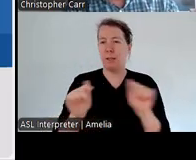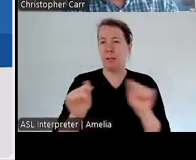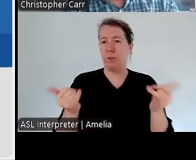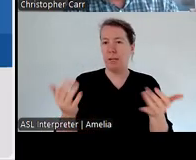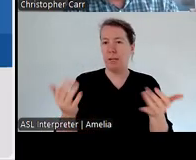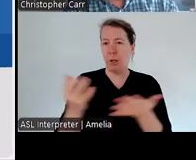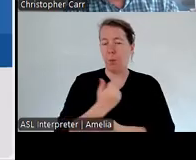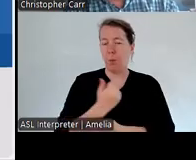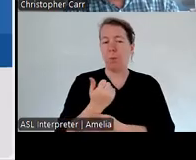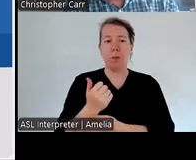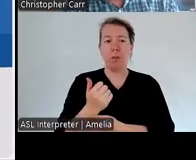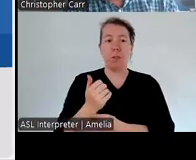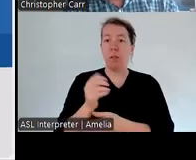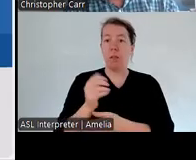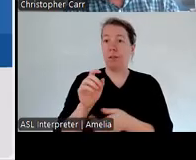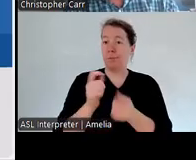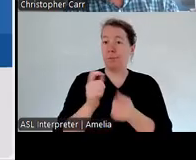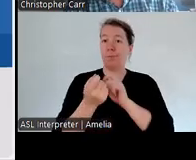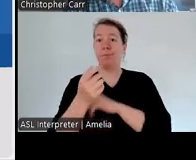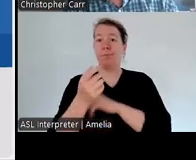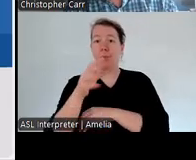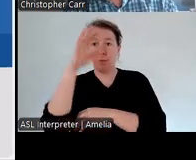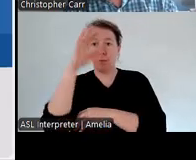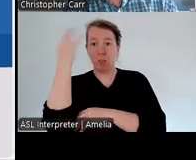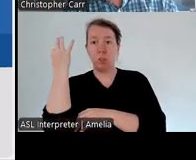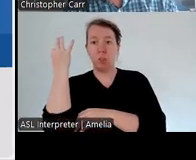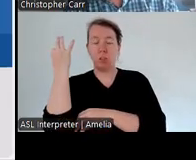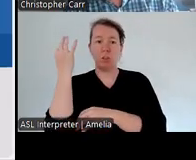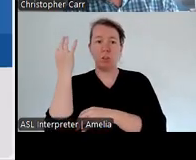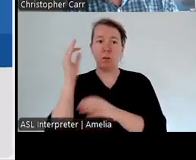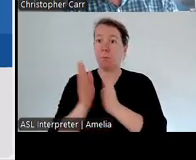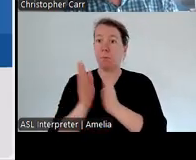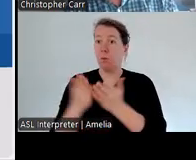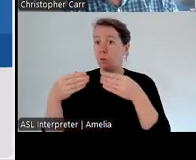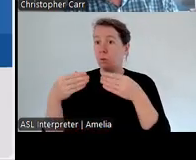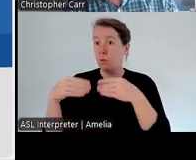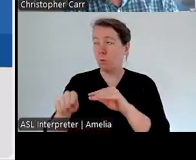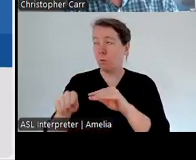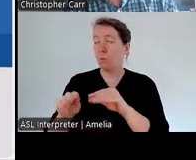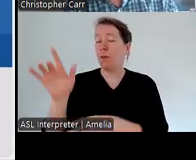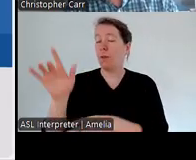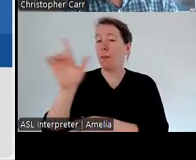and maybe, you know, bookstores or libraries in Canada, you would have the English